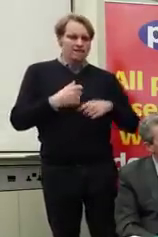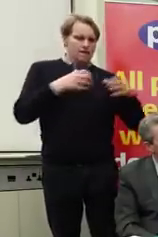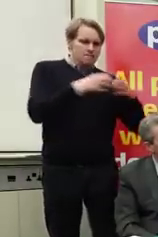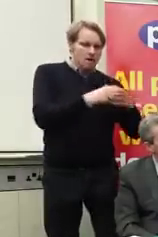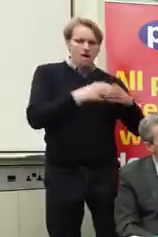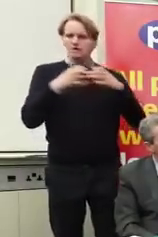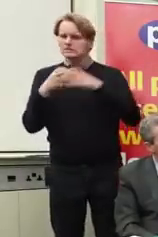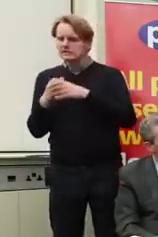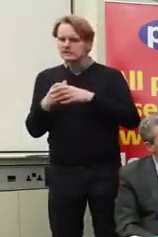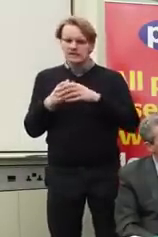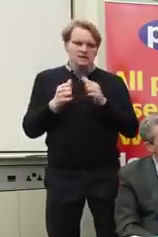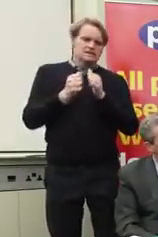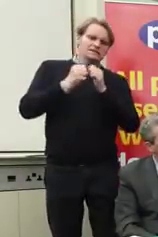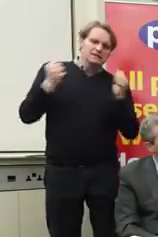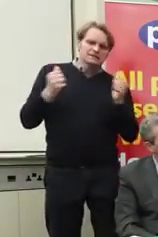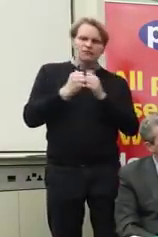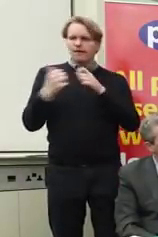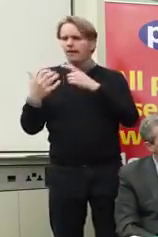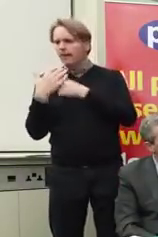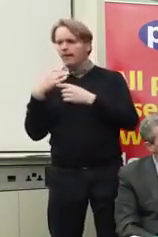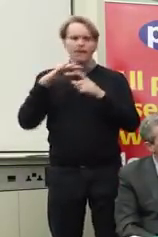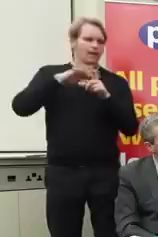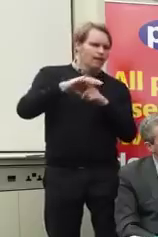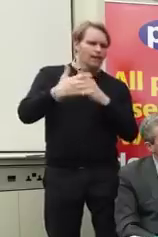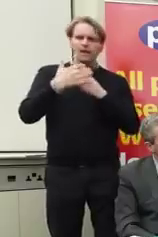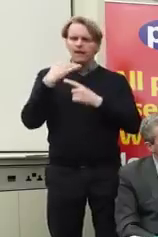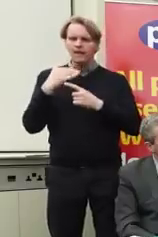and you can have a bit of banter and a bit of wit etc but today I thought was a